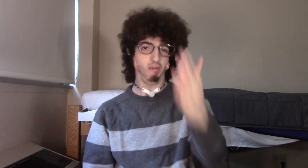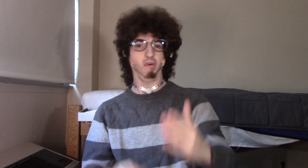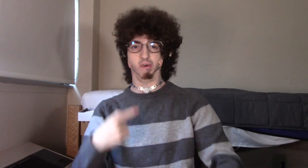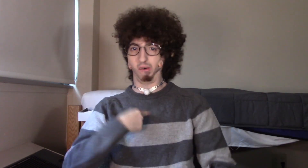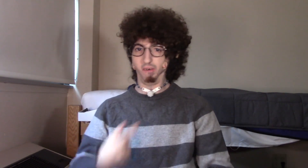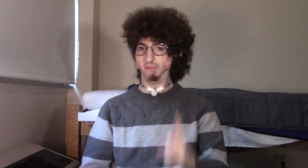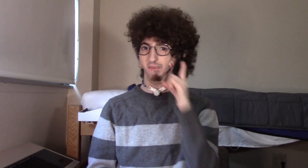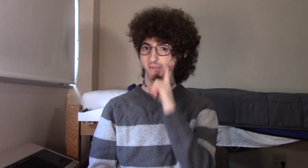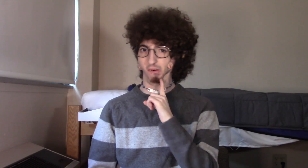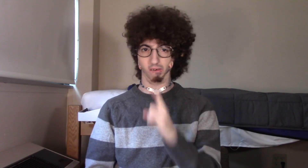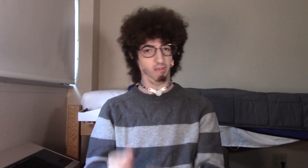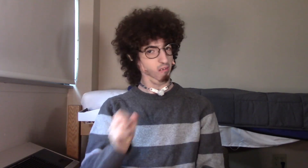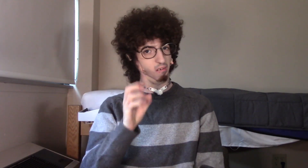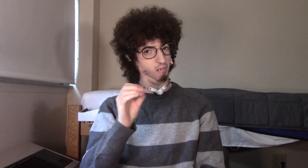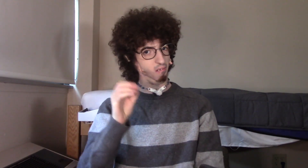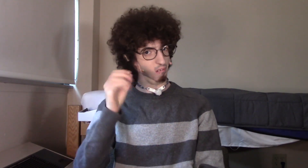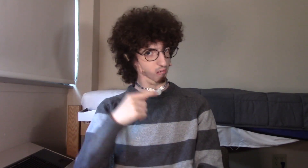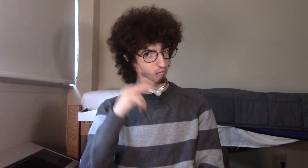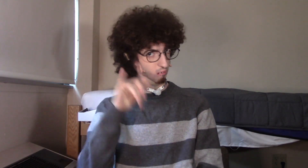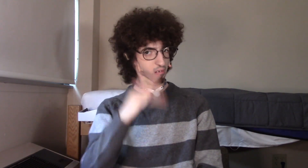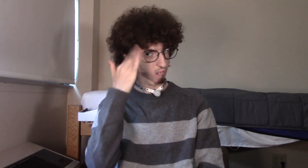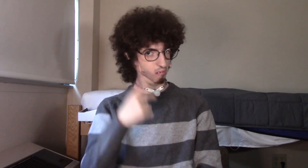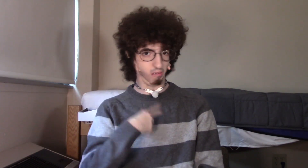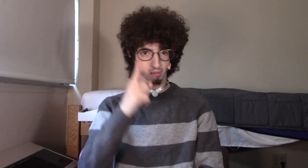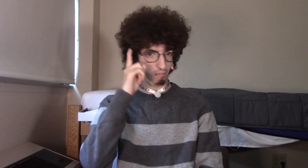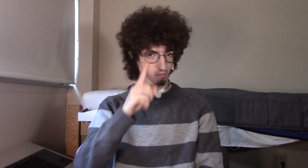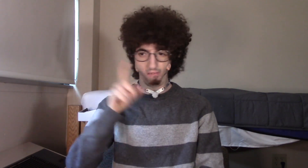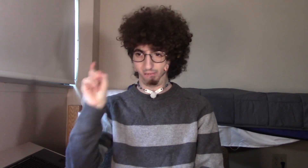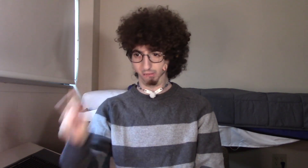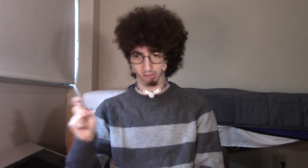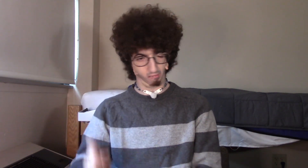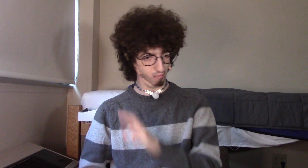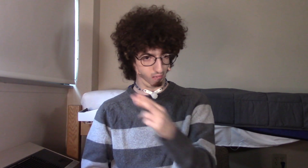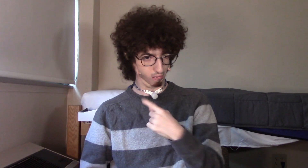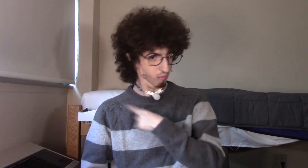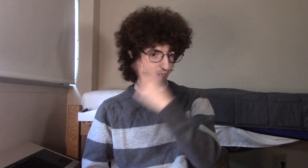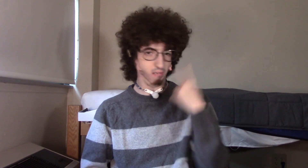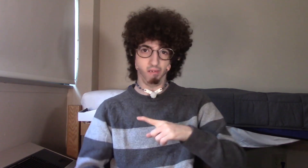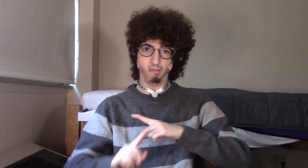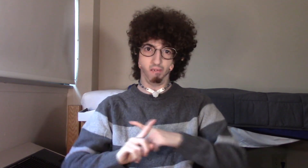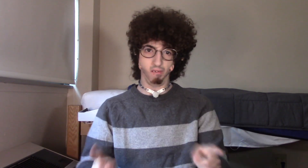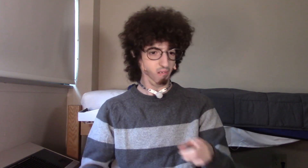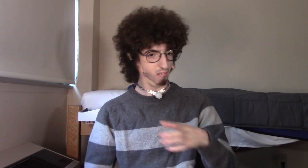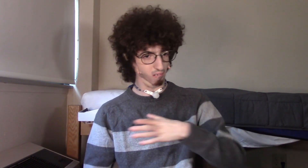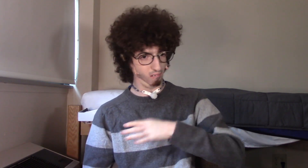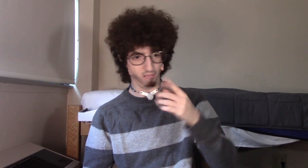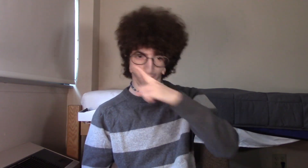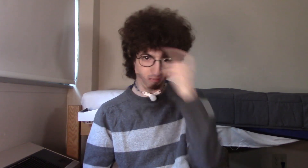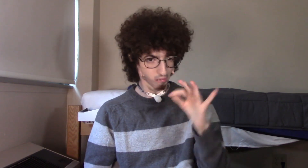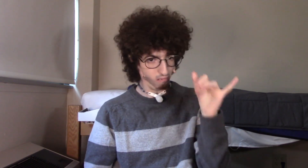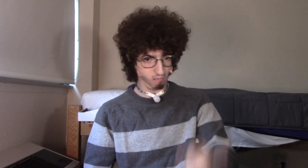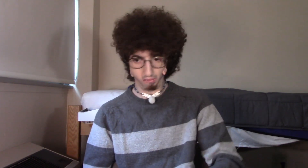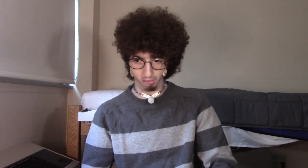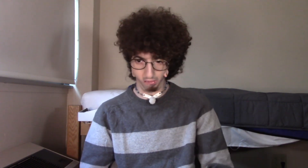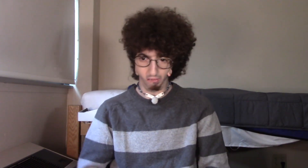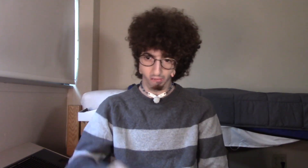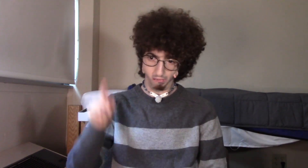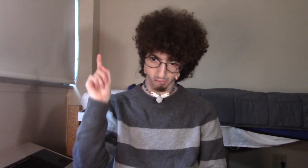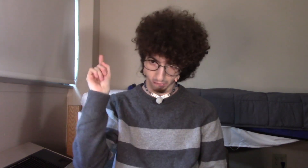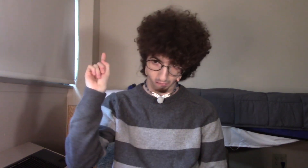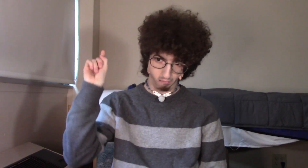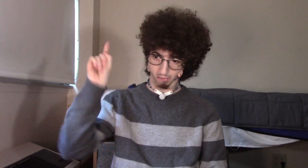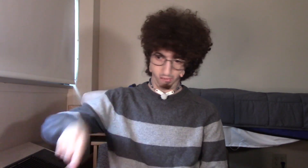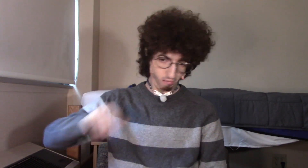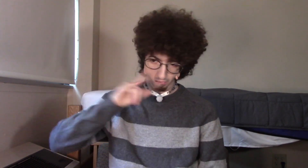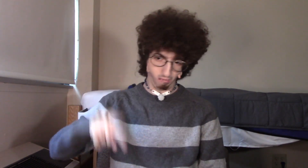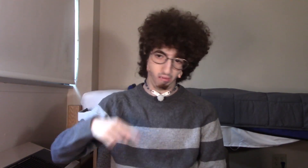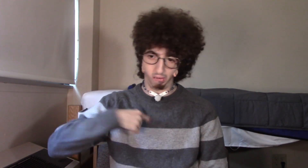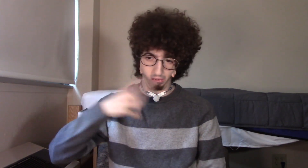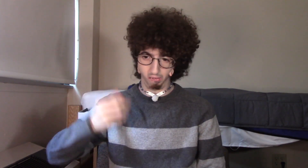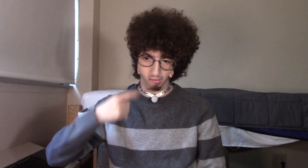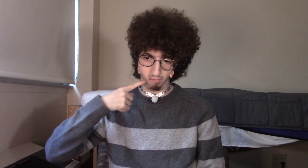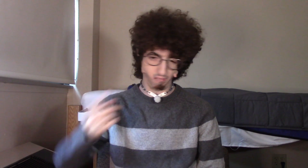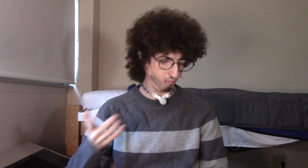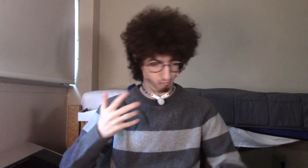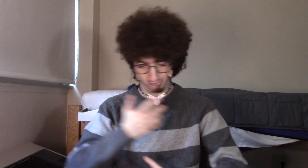"I'm Deaf so I think X" or "I look different and because of that this is what I want to say!"